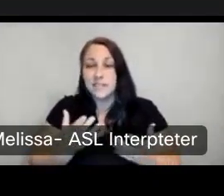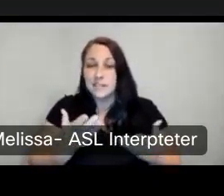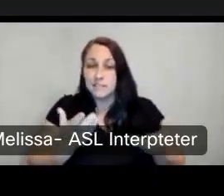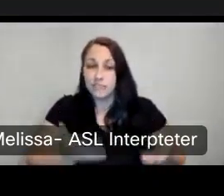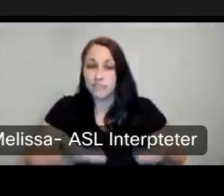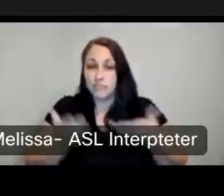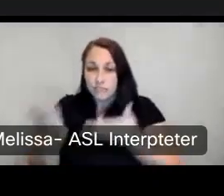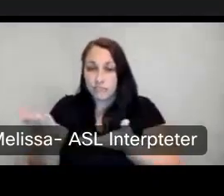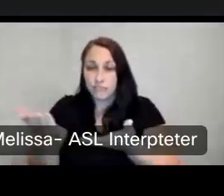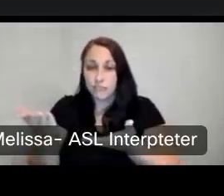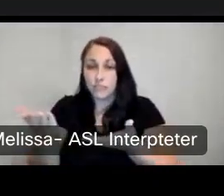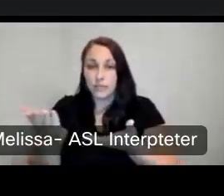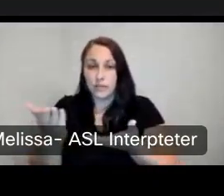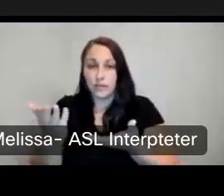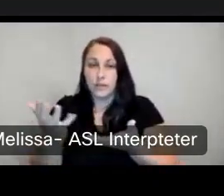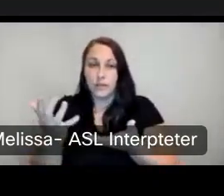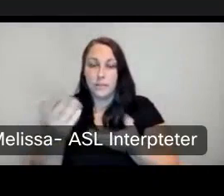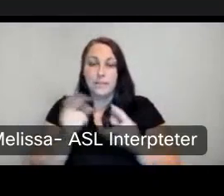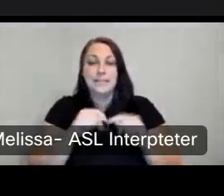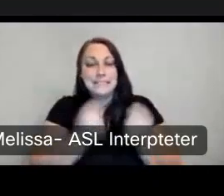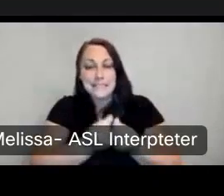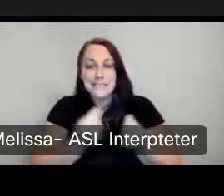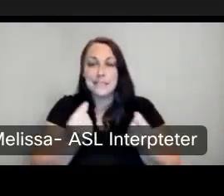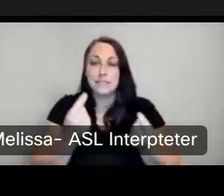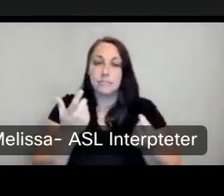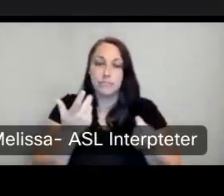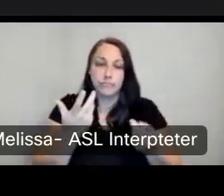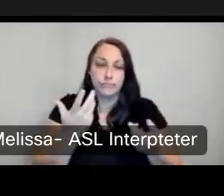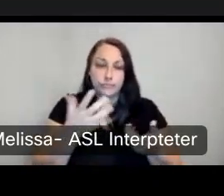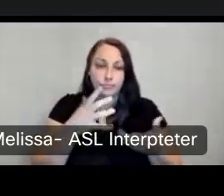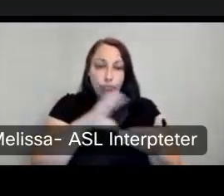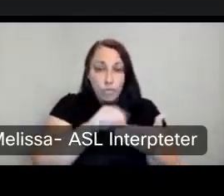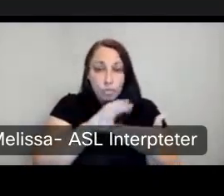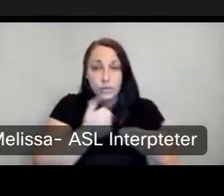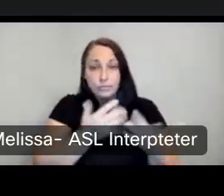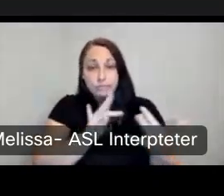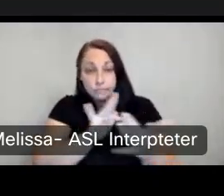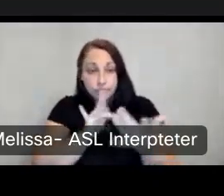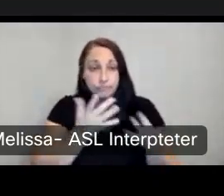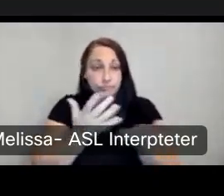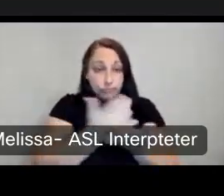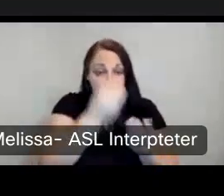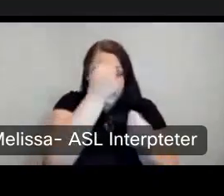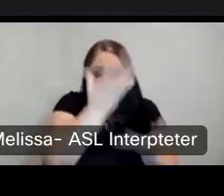um by the team based on what we heard had heard during the 2020 Outreach were confirmed